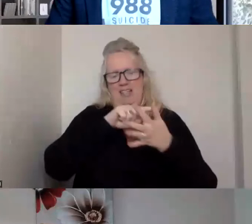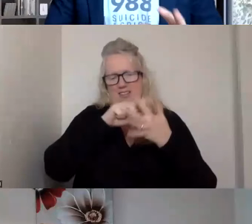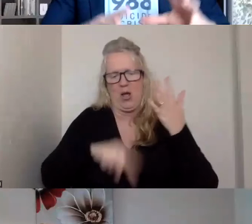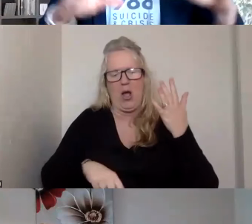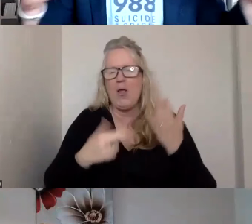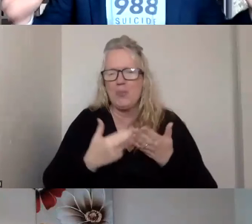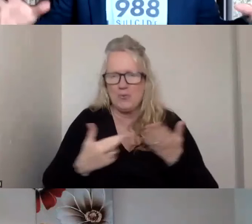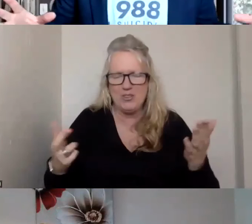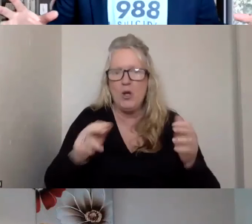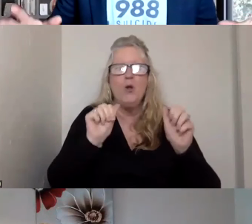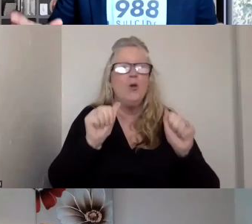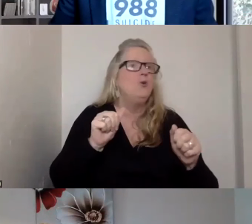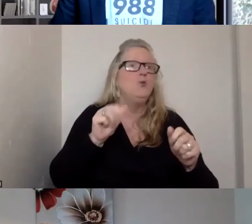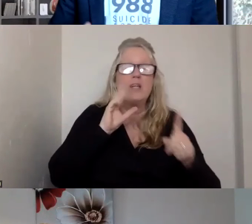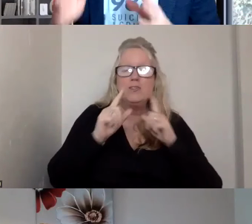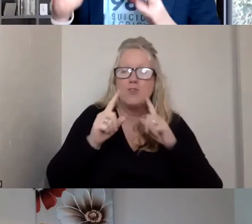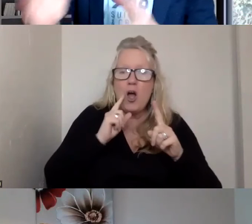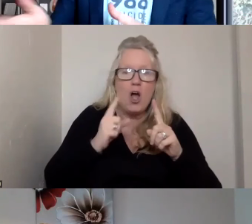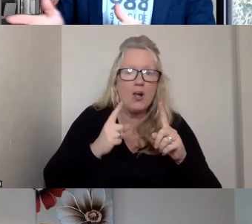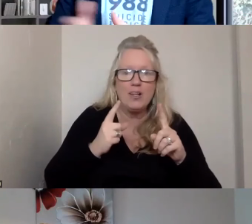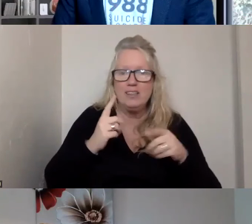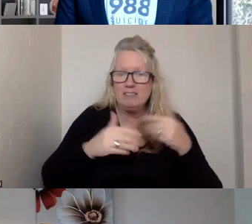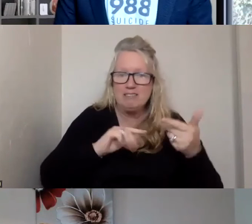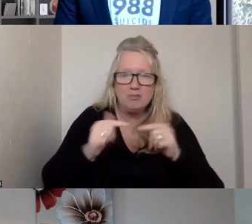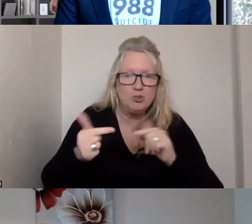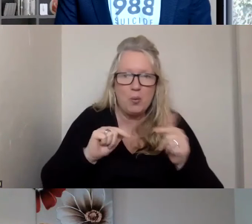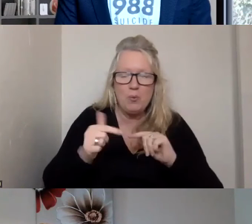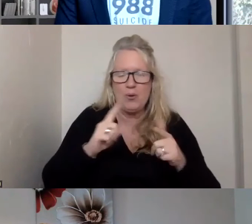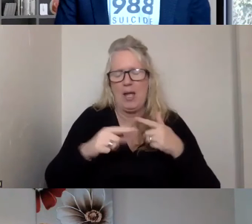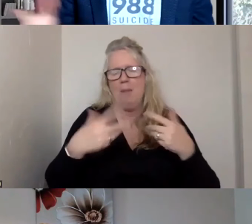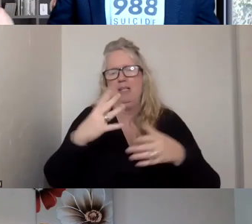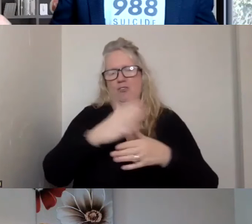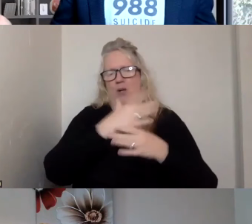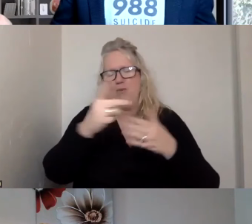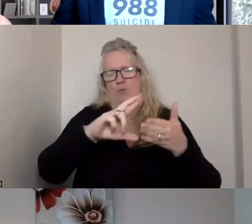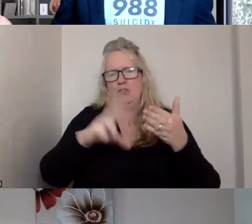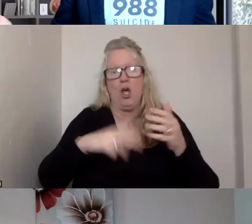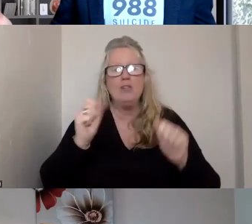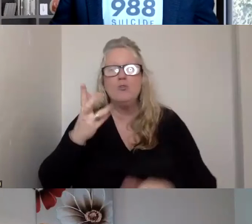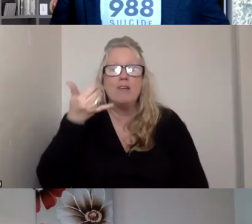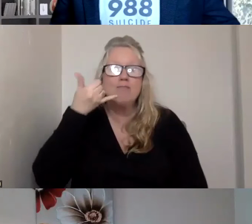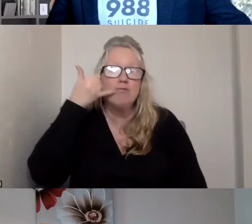YOU CAN TALK THIS THROUGH. I AM GOING TO SHARE WITH YOU THE RESULTS OF THE POLL AND YOU CAN PHONE A FRIEND. WE HAVE INTERNATIONAL